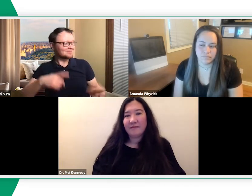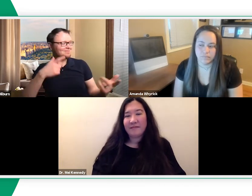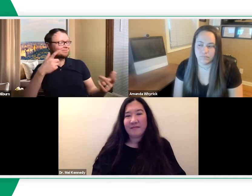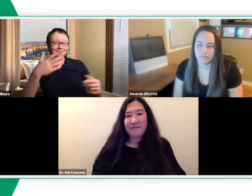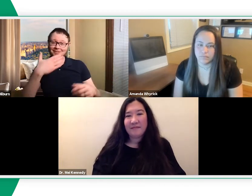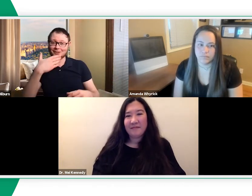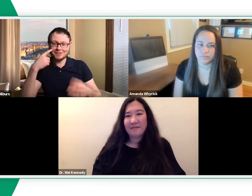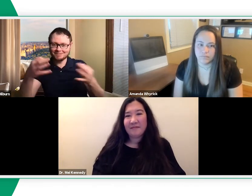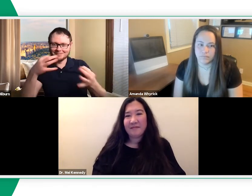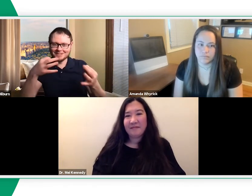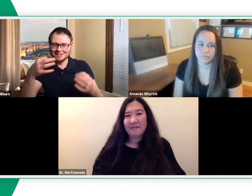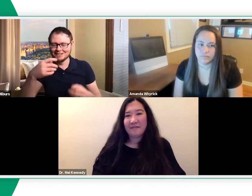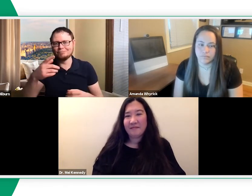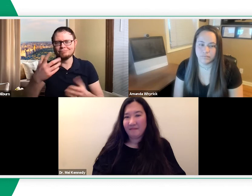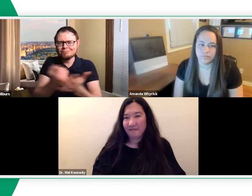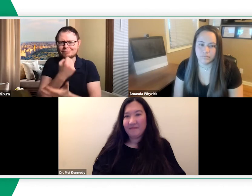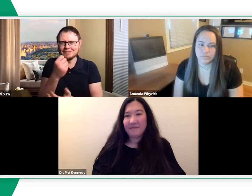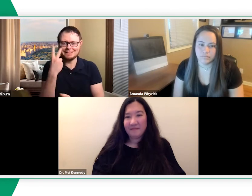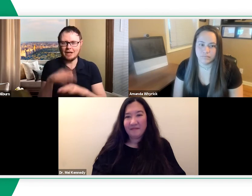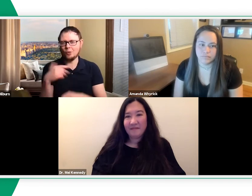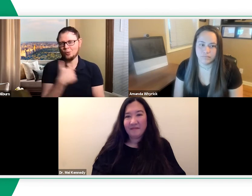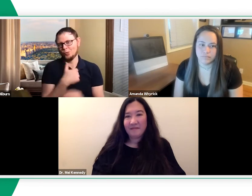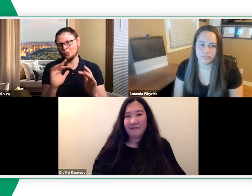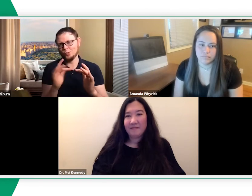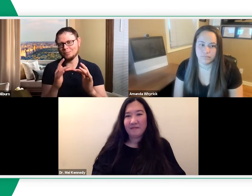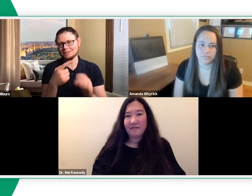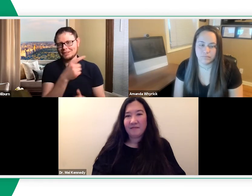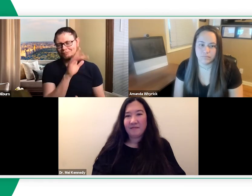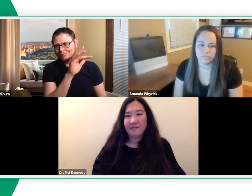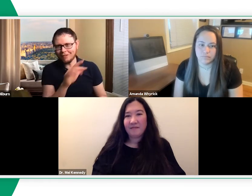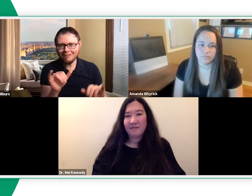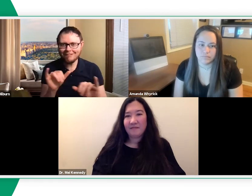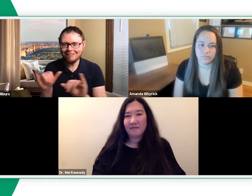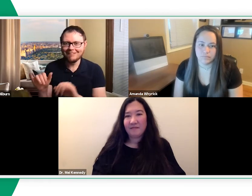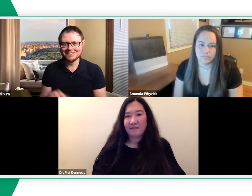Phenomenal. Thank you for that explanation.